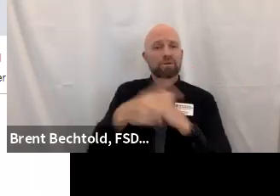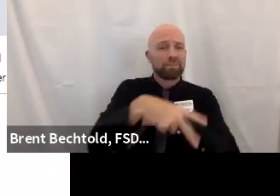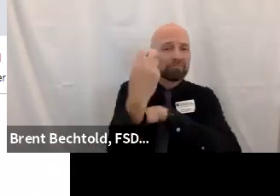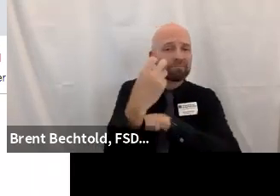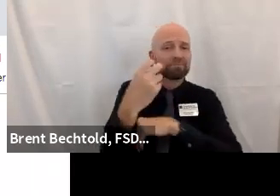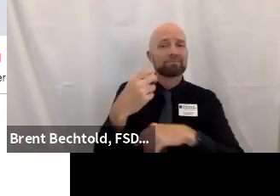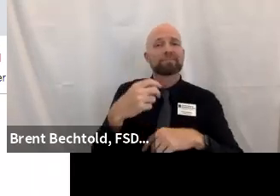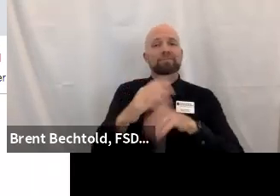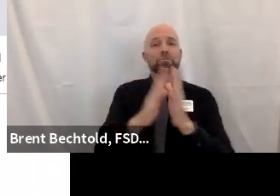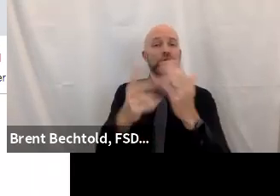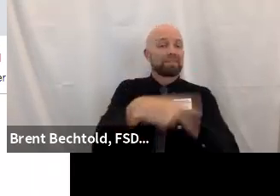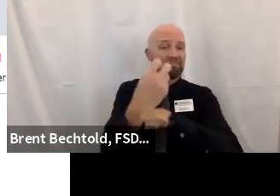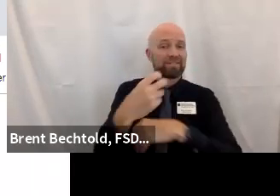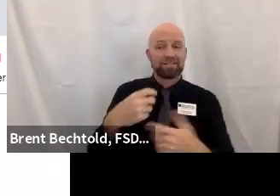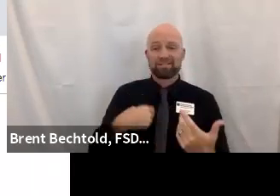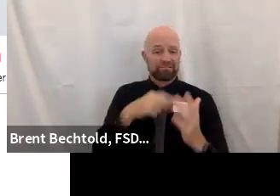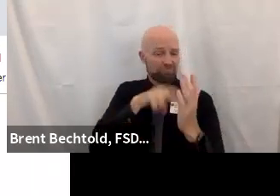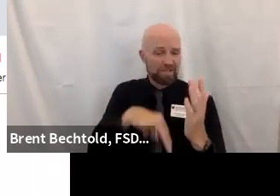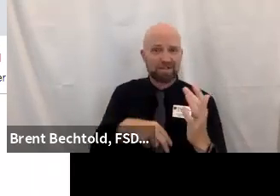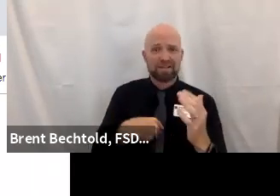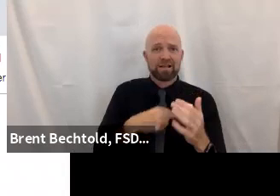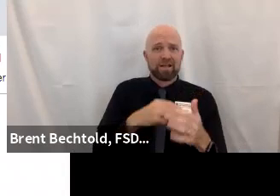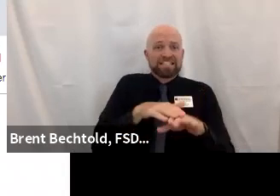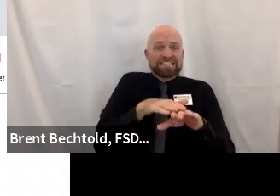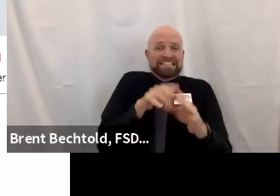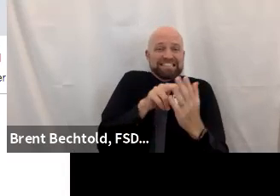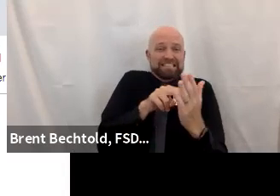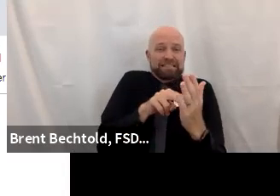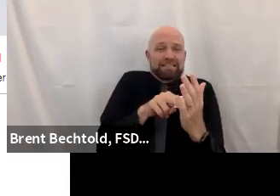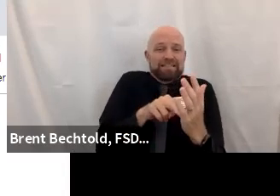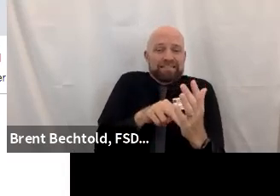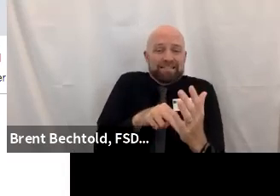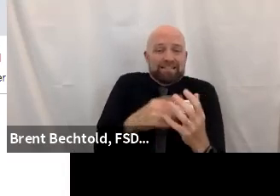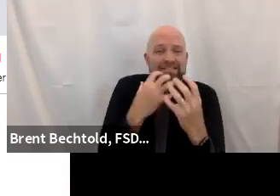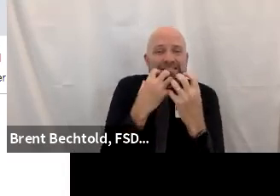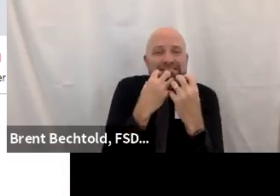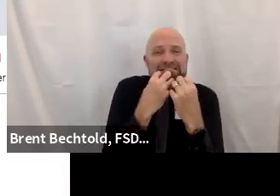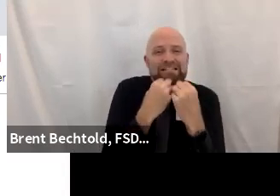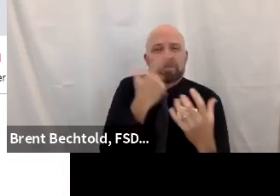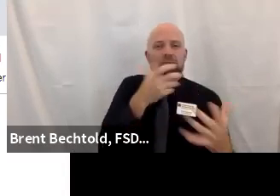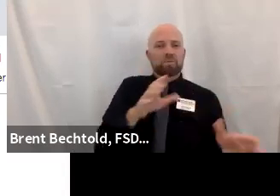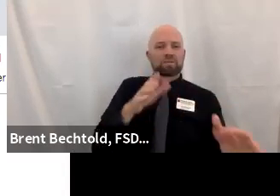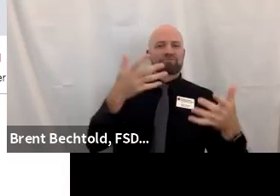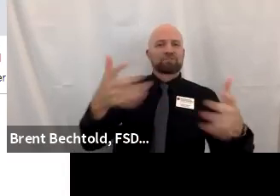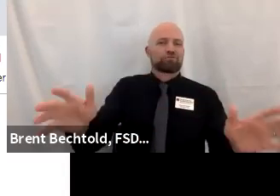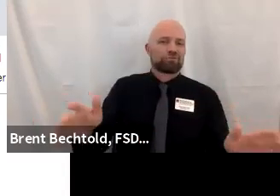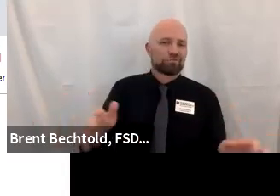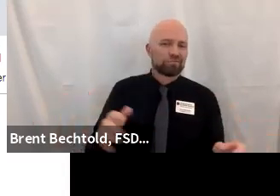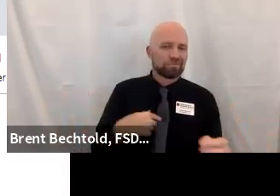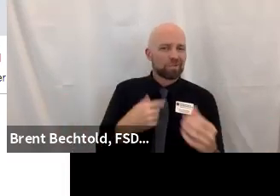Other books that, "The Book Thief" is a title that I've read. I read that book very, very slowly because I savored it.